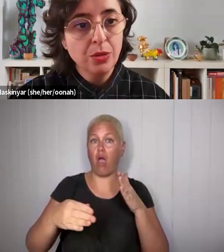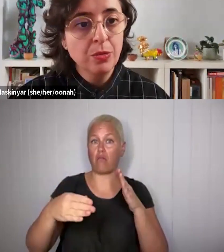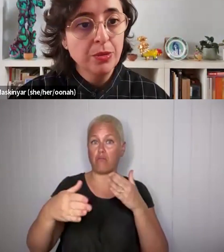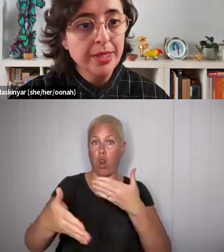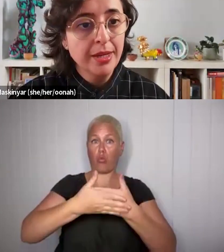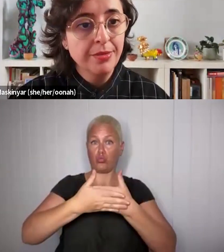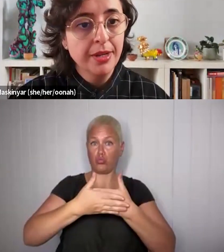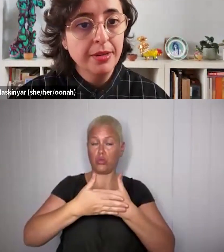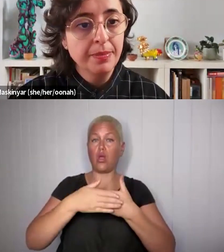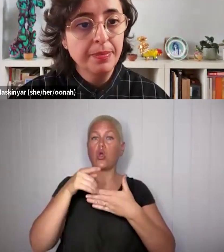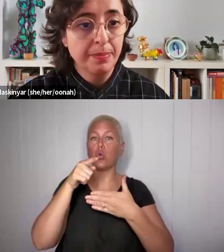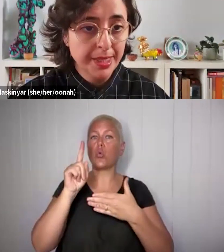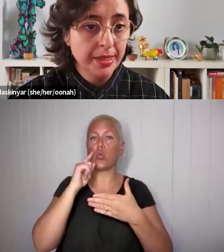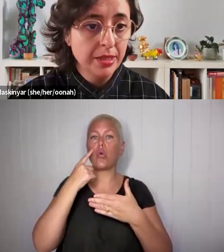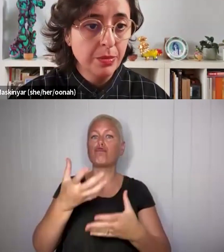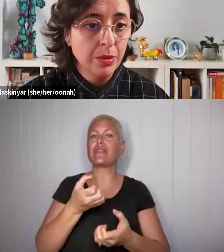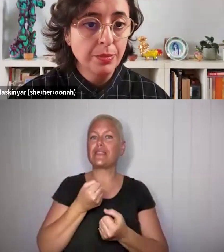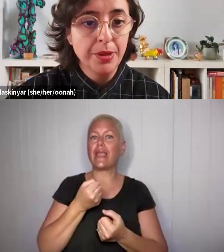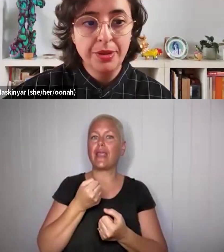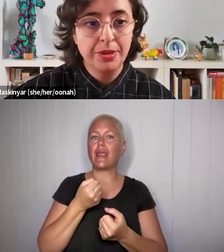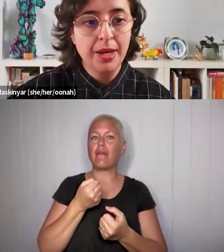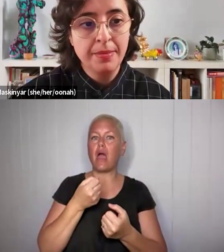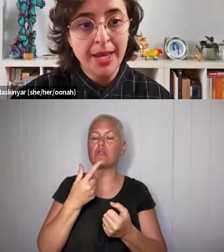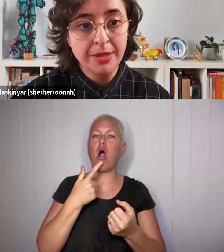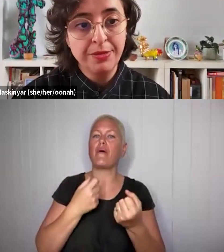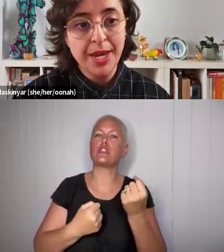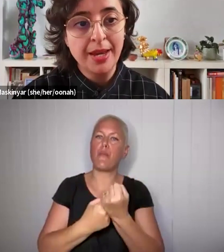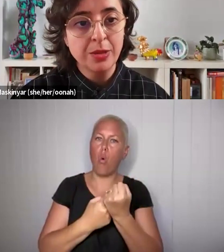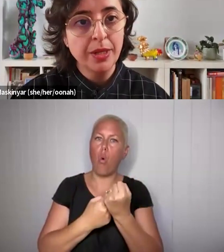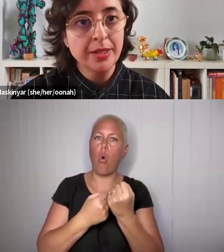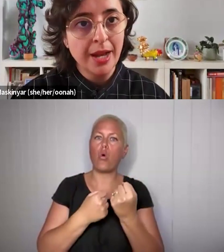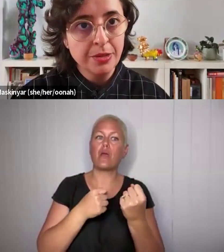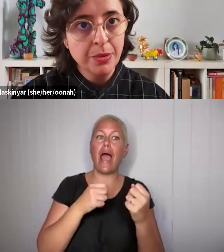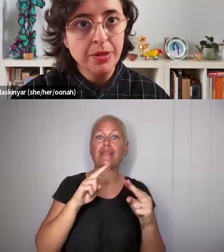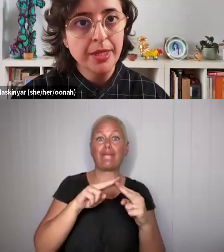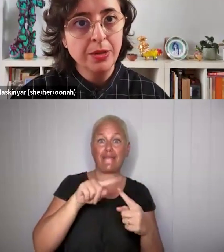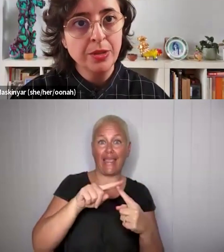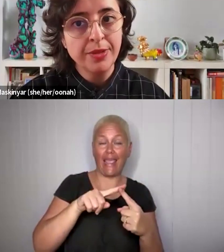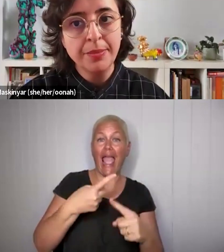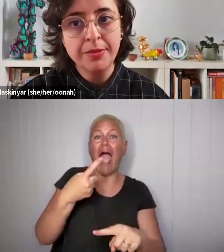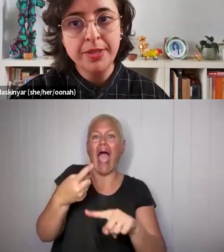you will receive particular support both as a fee as well as our support in your development of